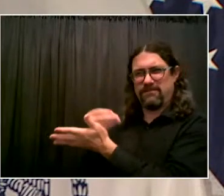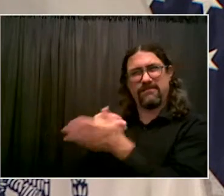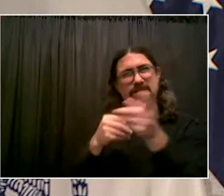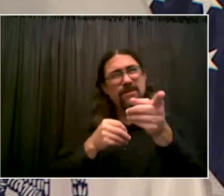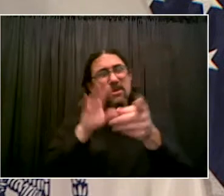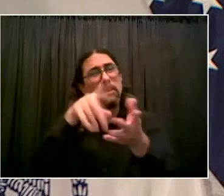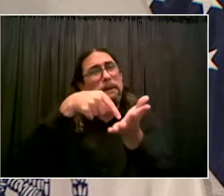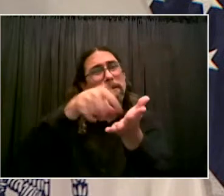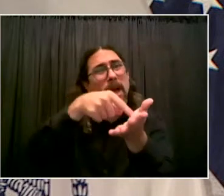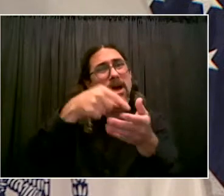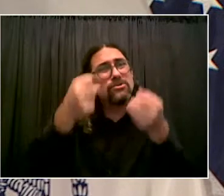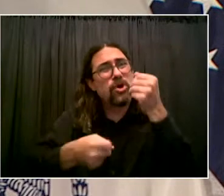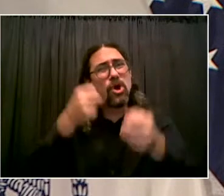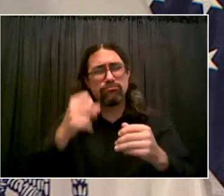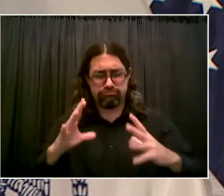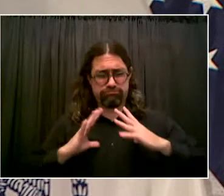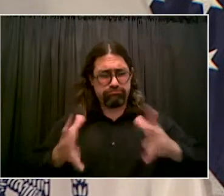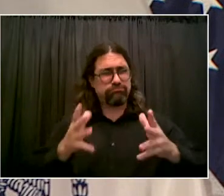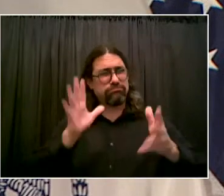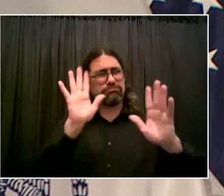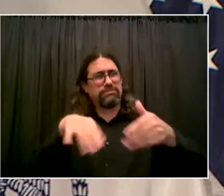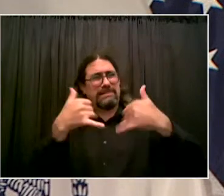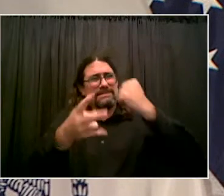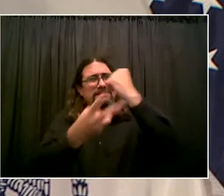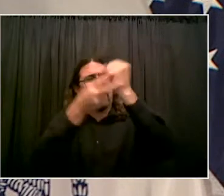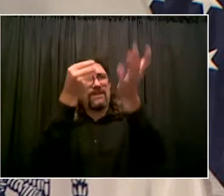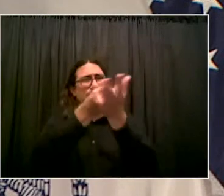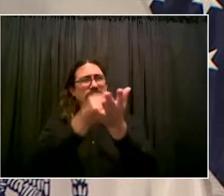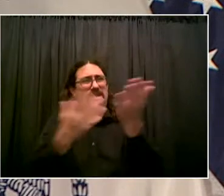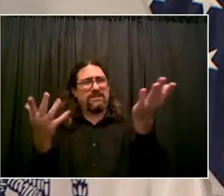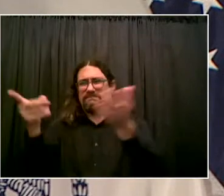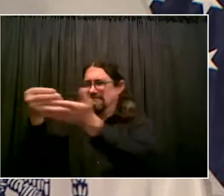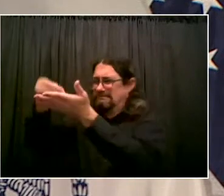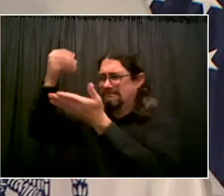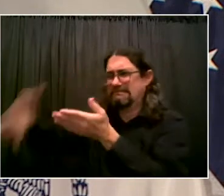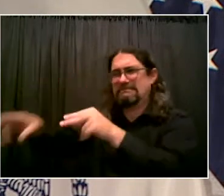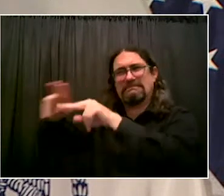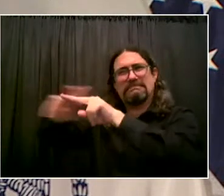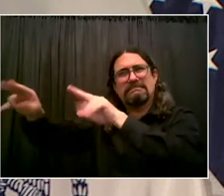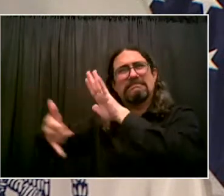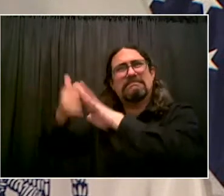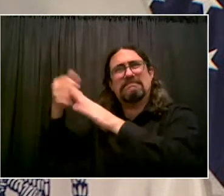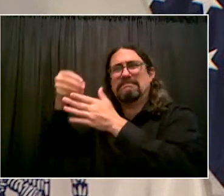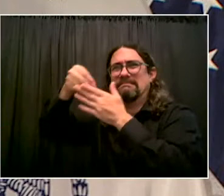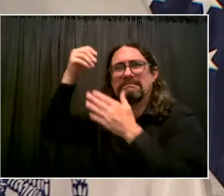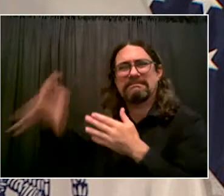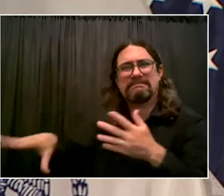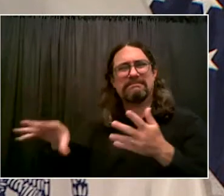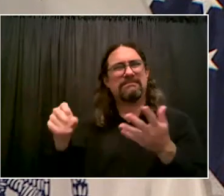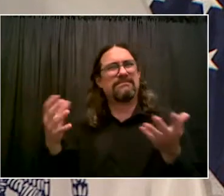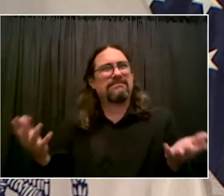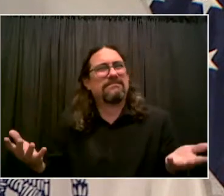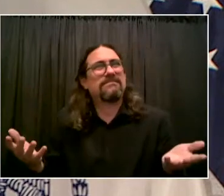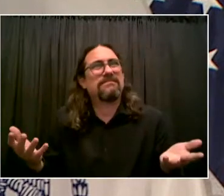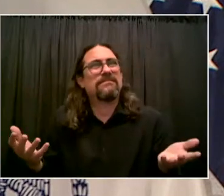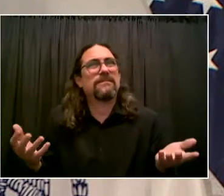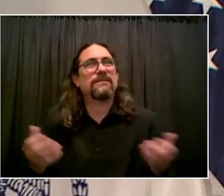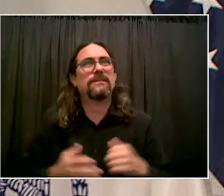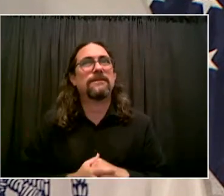IF DRIVING INTO THE CITY AS THE MORE EXPENSIVE OPTION FOR SUBURBAN COMMUTERS WITH CONGESTION PRICING, WOULD YOU WNAT O TSEE THE MTA MAKE